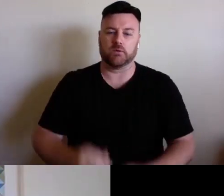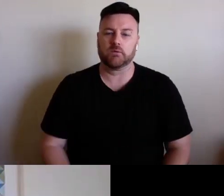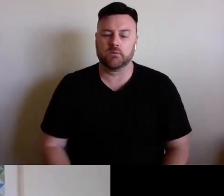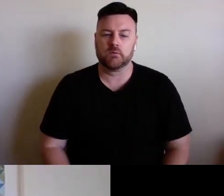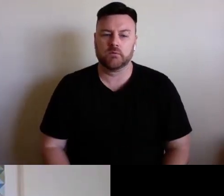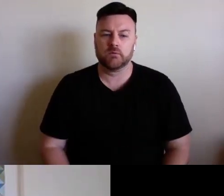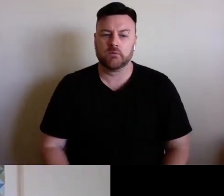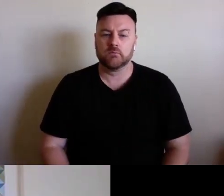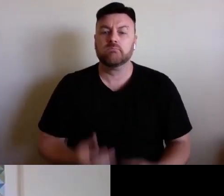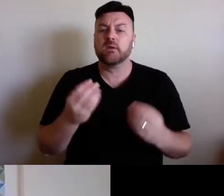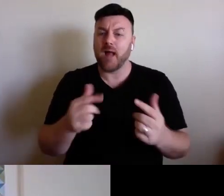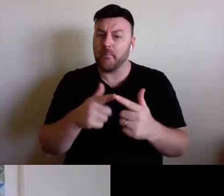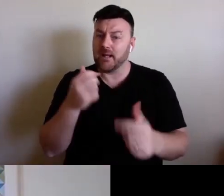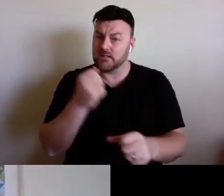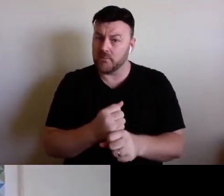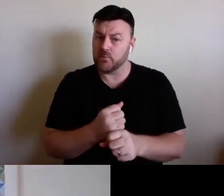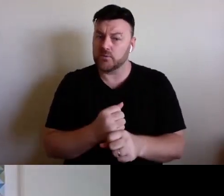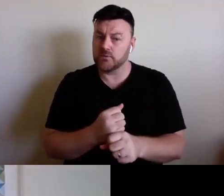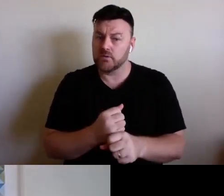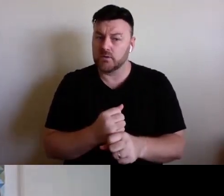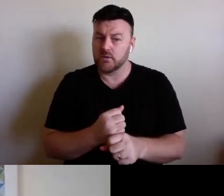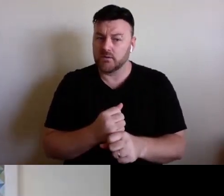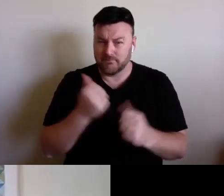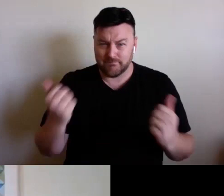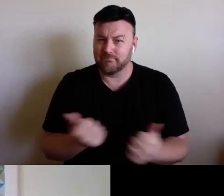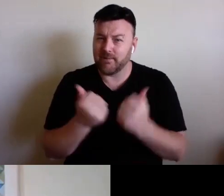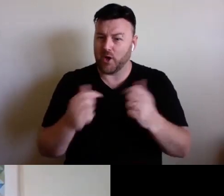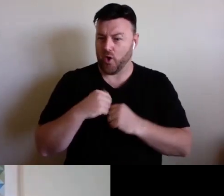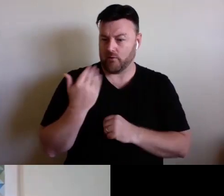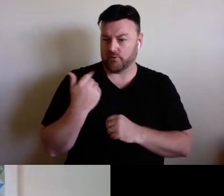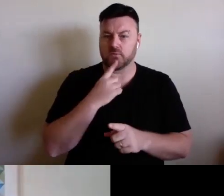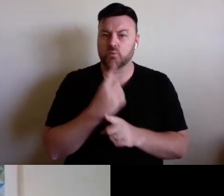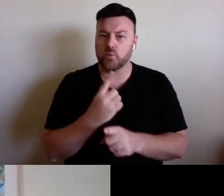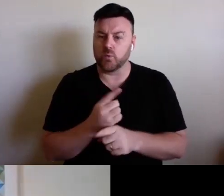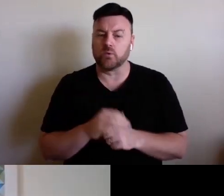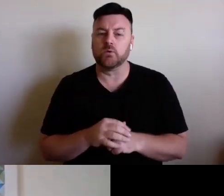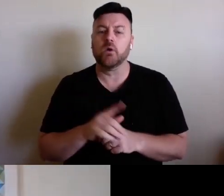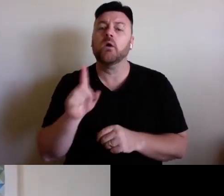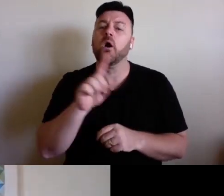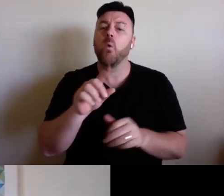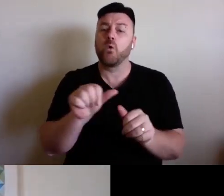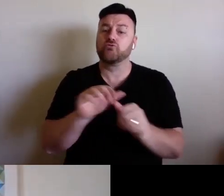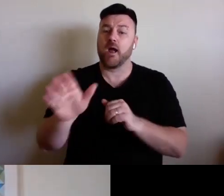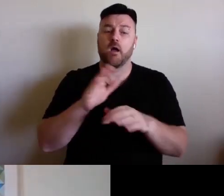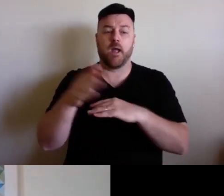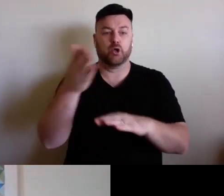about this is - you know, it's not true that you can do this stuff for nothing. It does require some resources, which might just be your